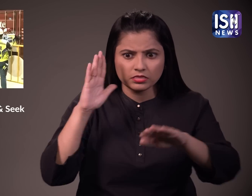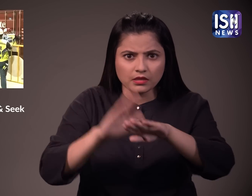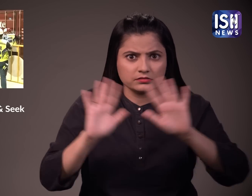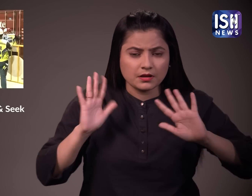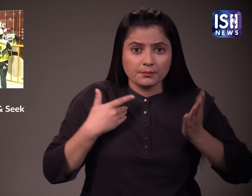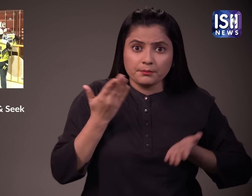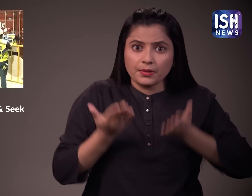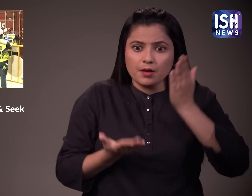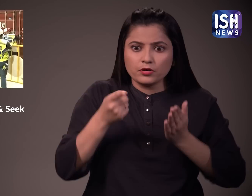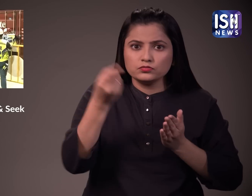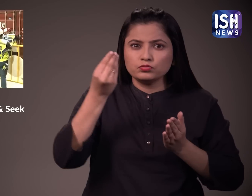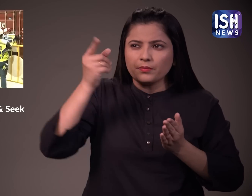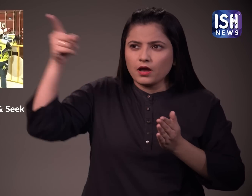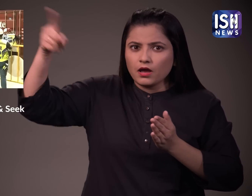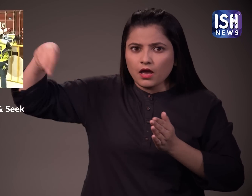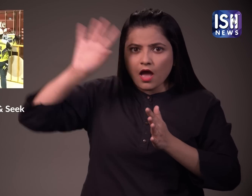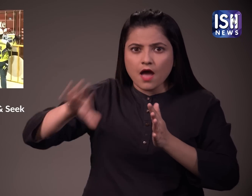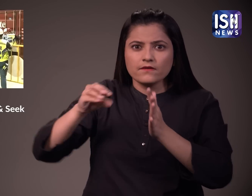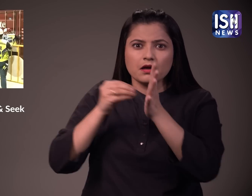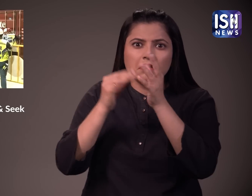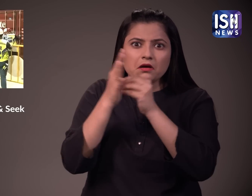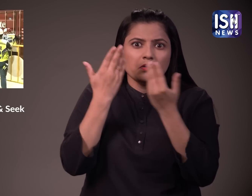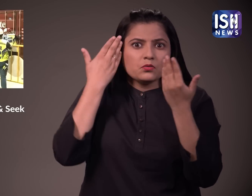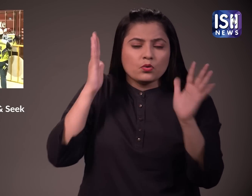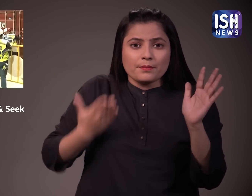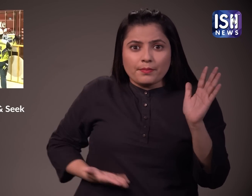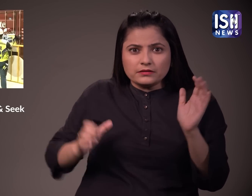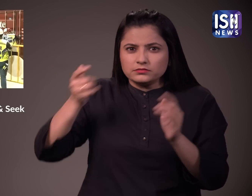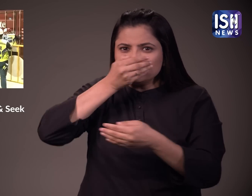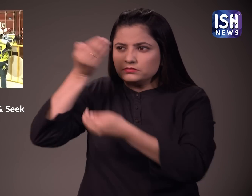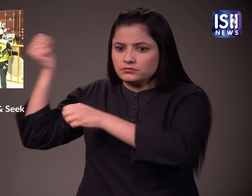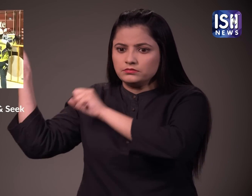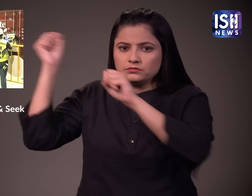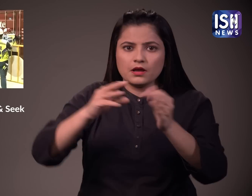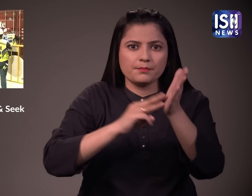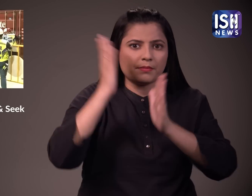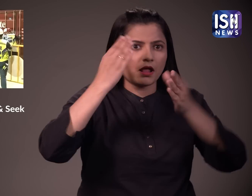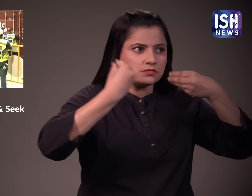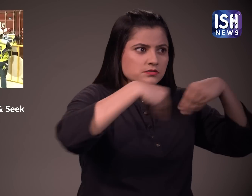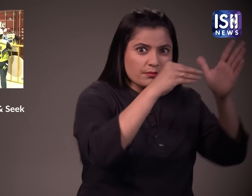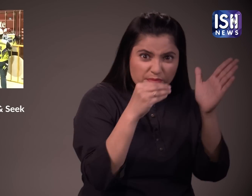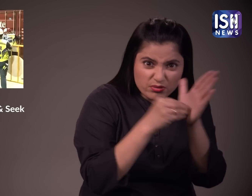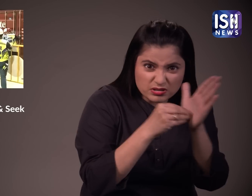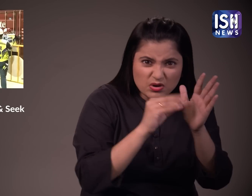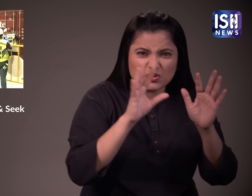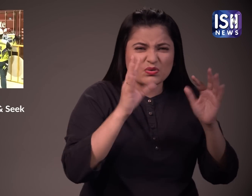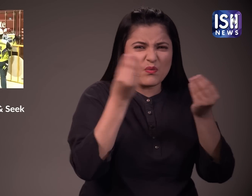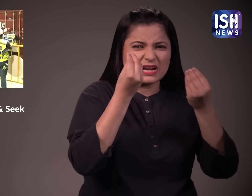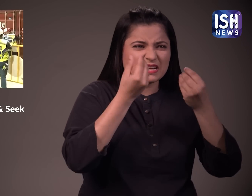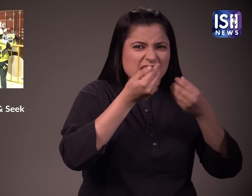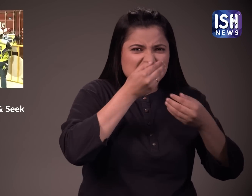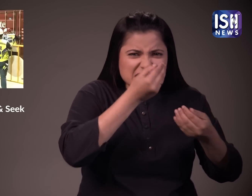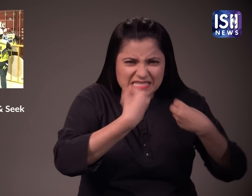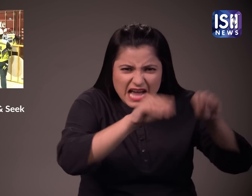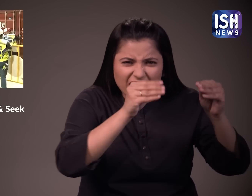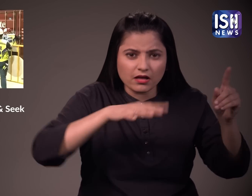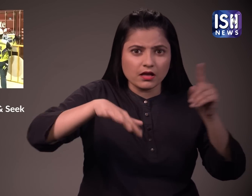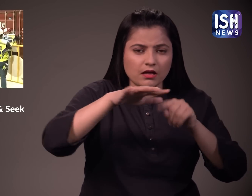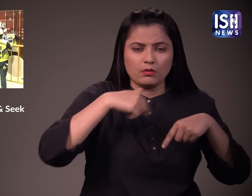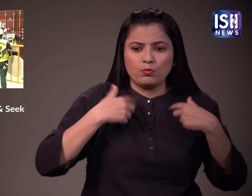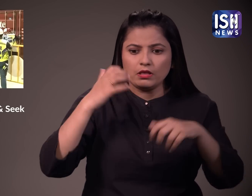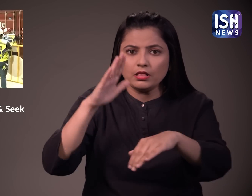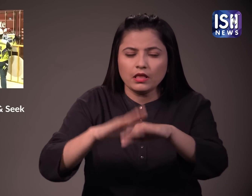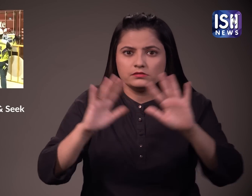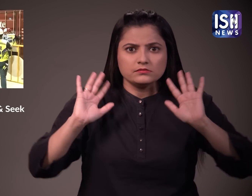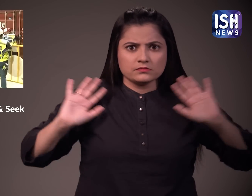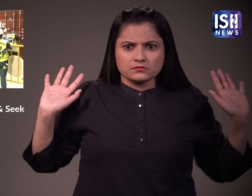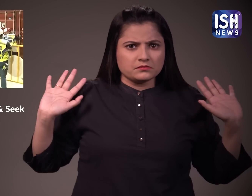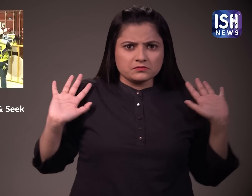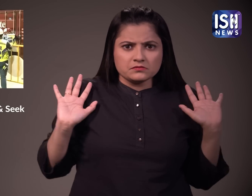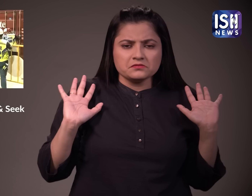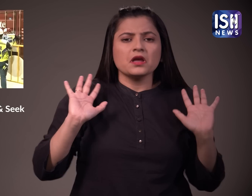The workers were scared as they suspected it to be a case of human trafficking or kidnapping.